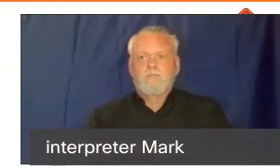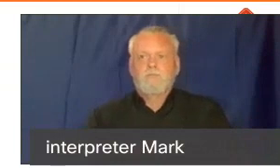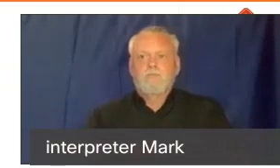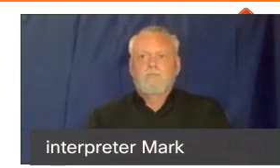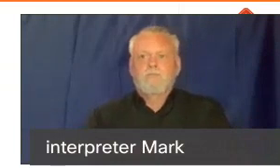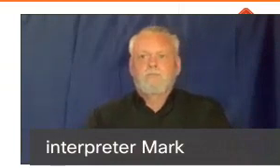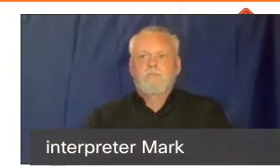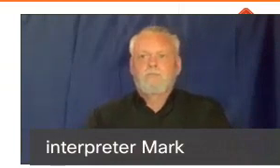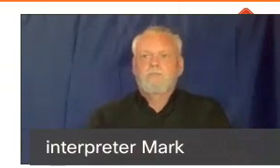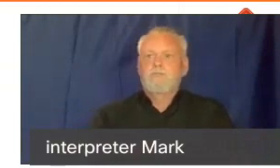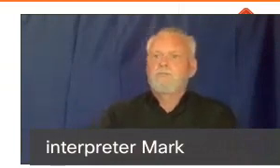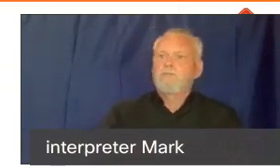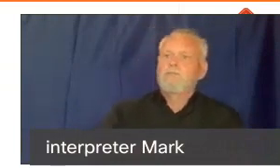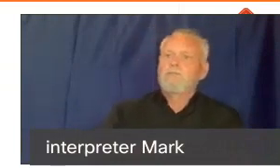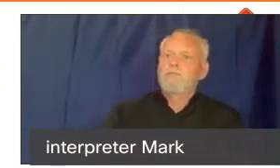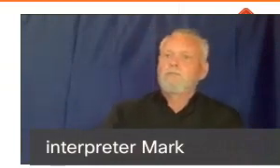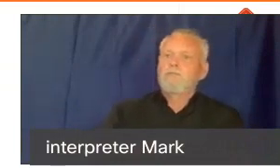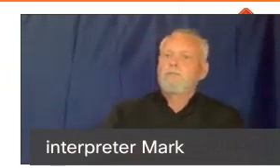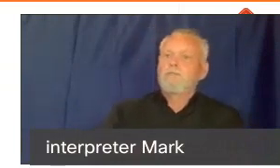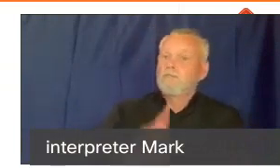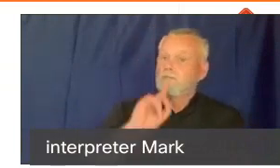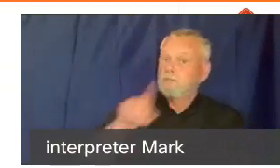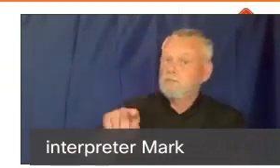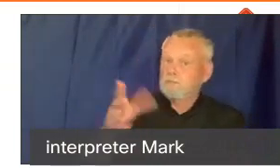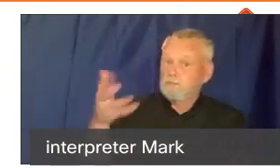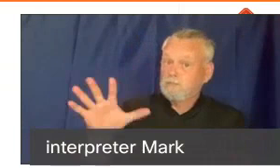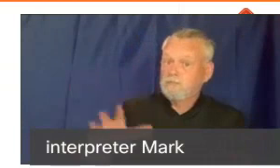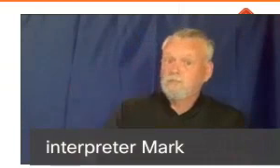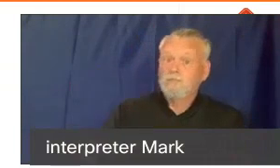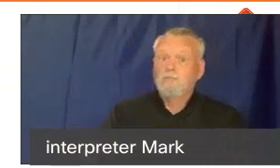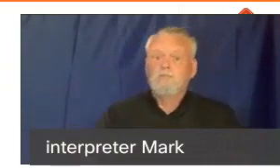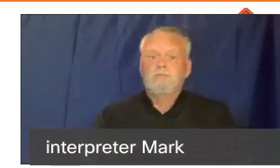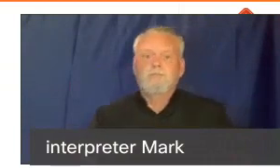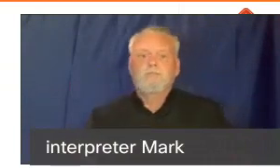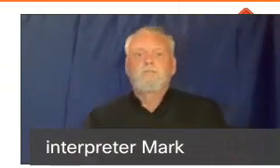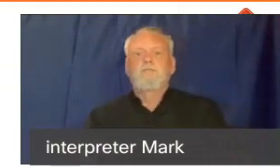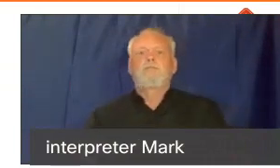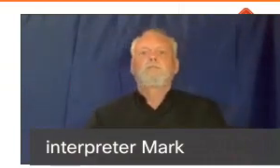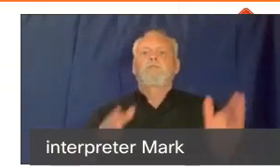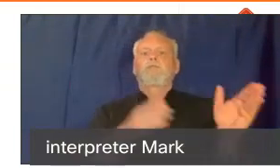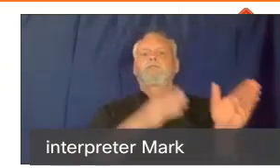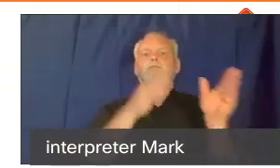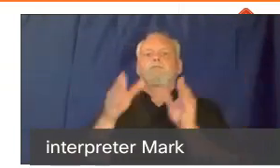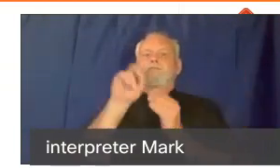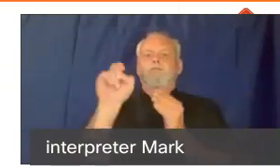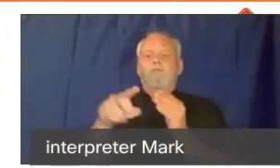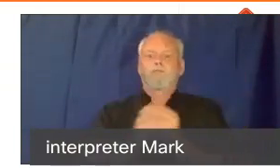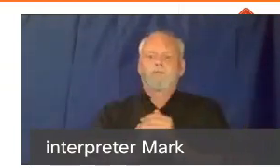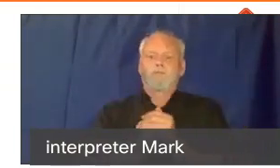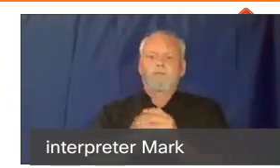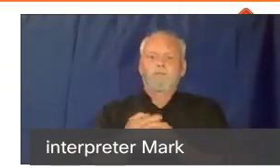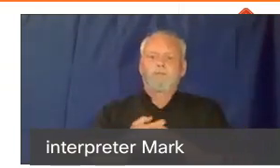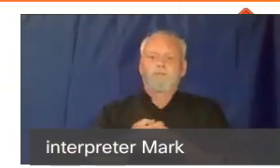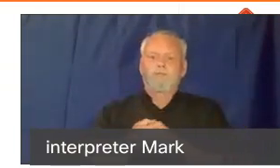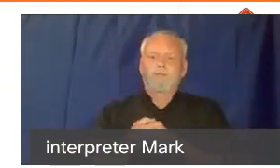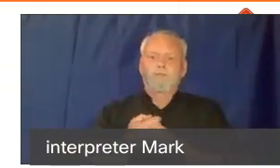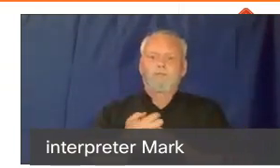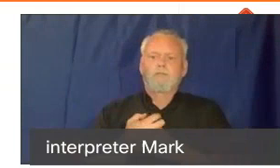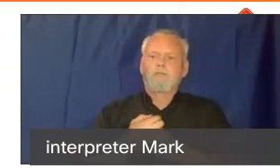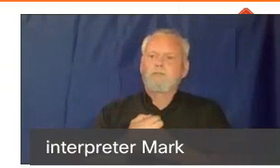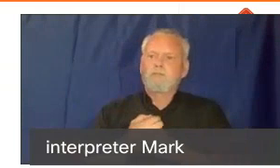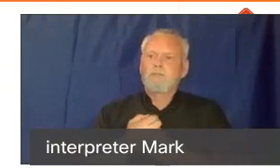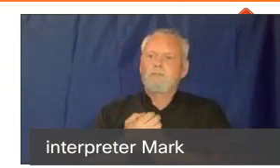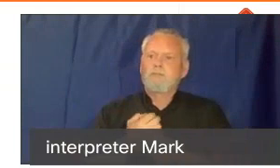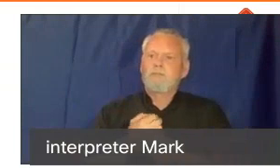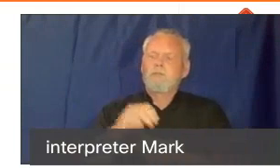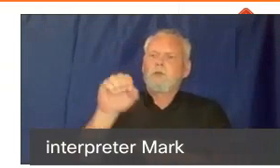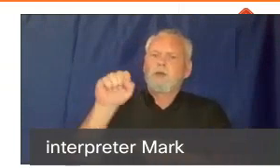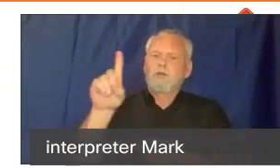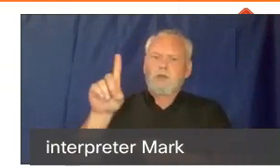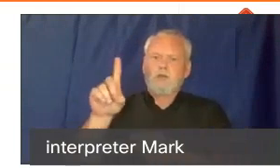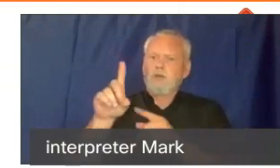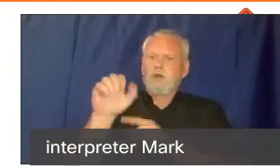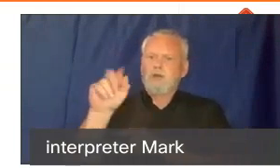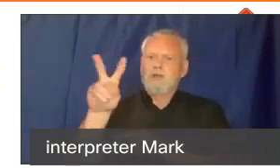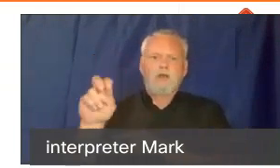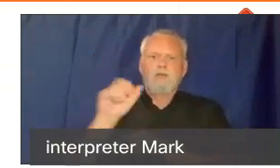So, this moves to the next question, why shares on Saturday Avenue and that is not friendly for people who are not comfortable.